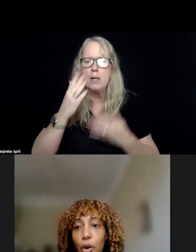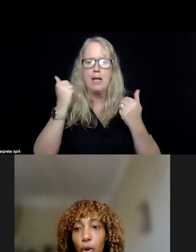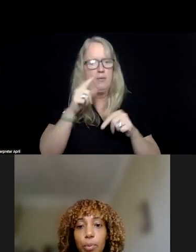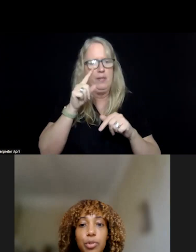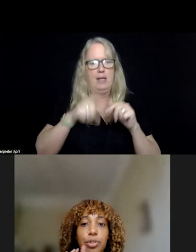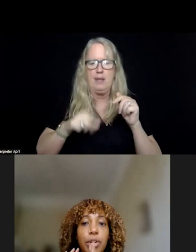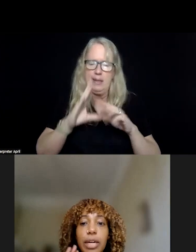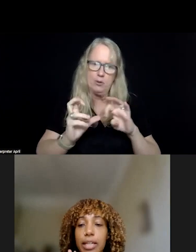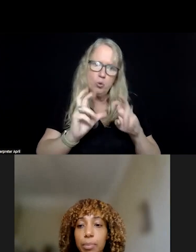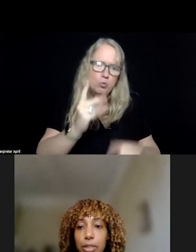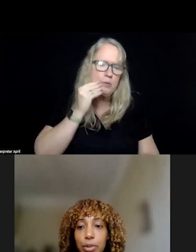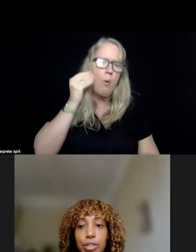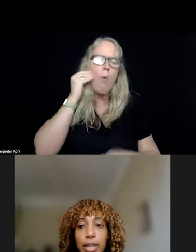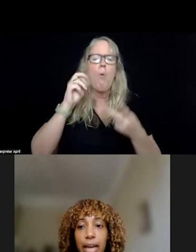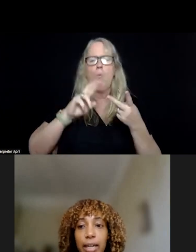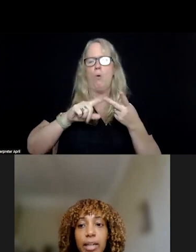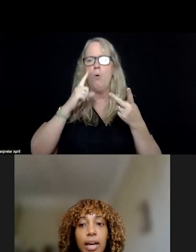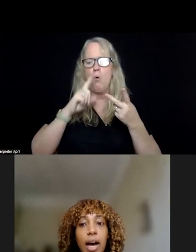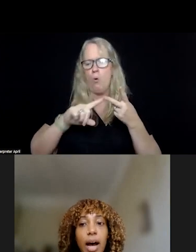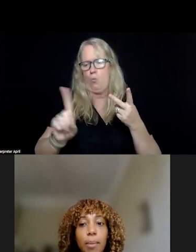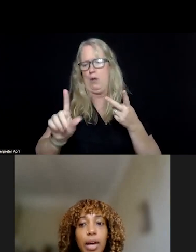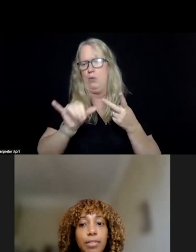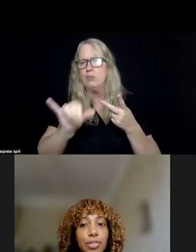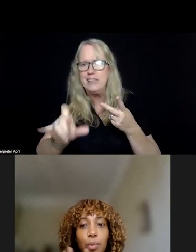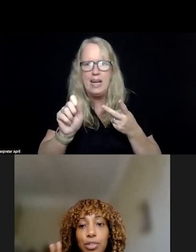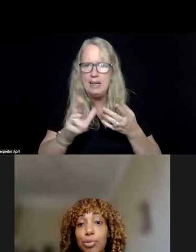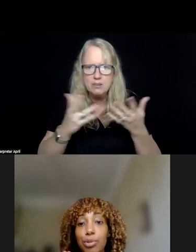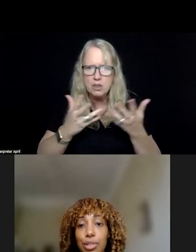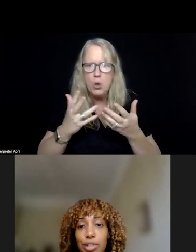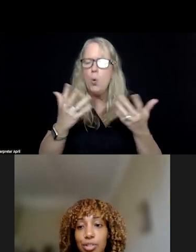HOME OR THE PLACE THEY ARE STAYING? IF SO, WHAT SOLUTIONS DID